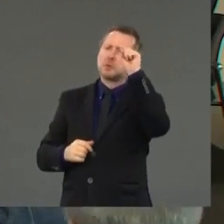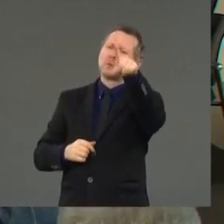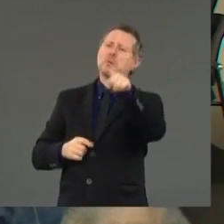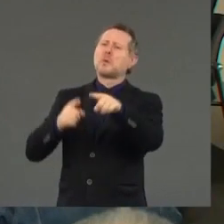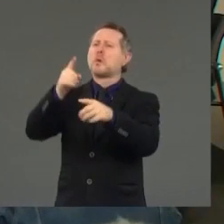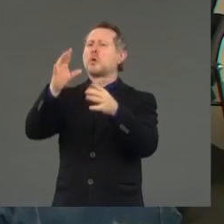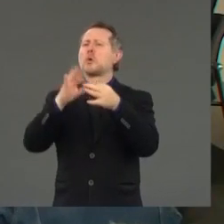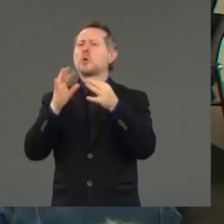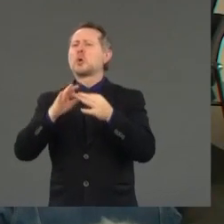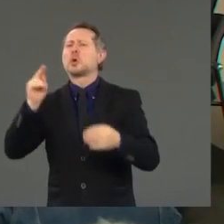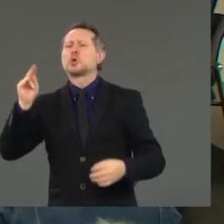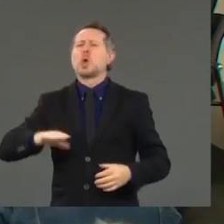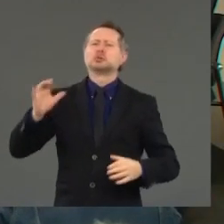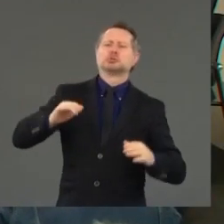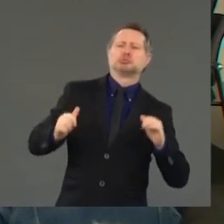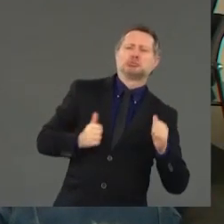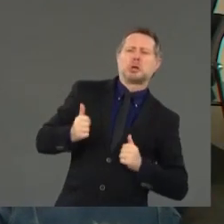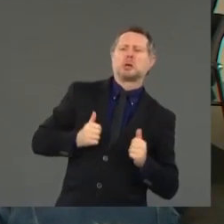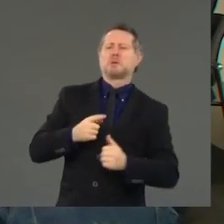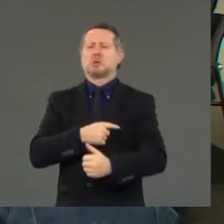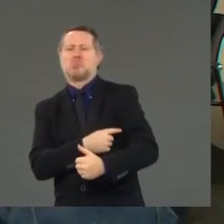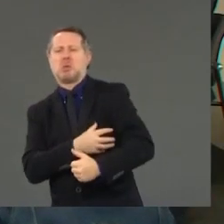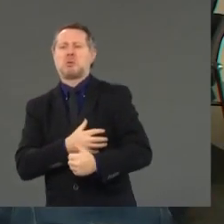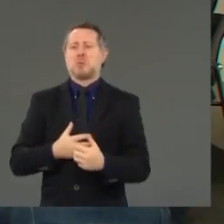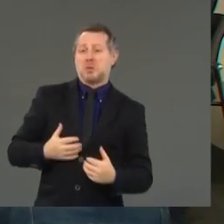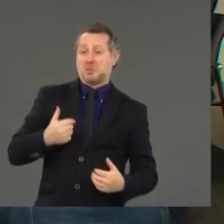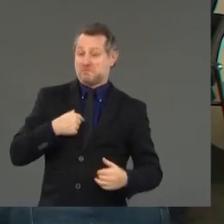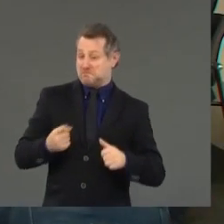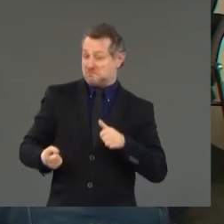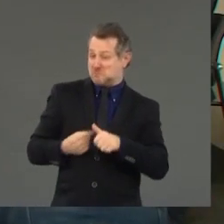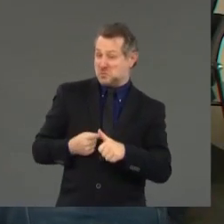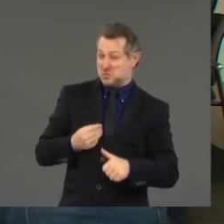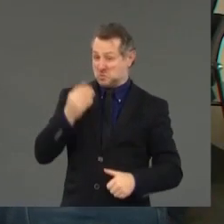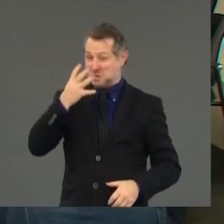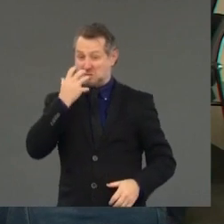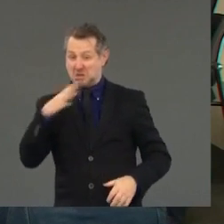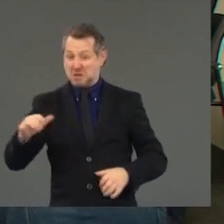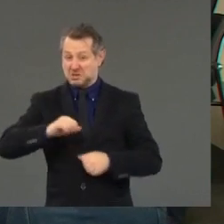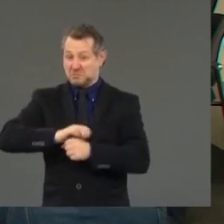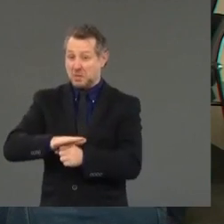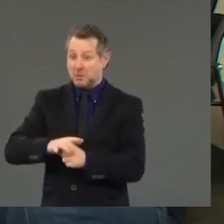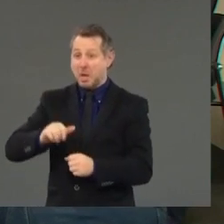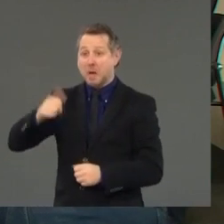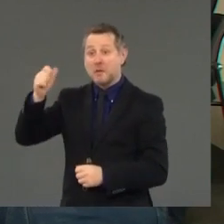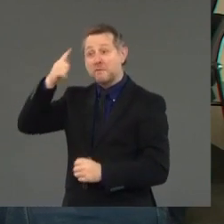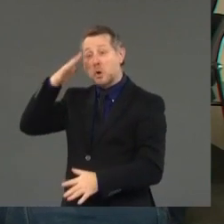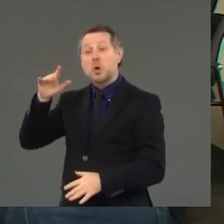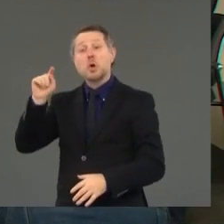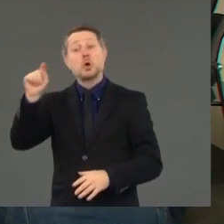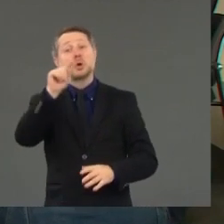ABOUT CHILDREN. GOVERNOR, FOLLOWING UP ON THIS NEW YORK AGGRESSIVENESS AND